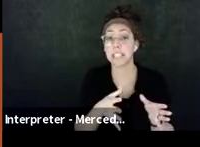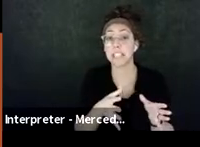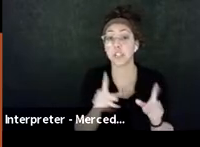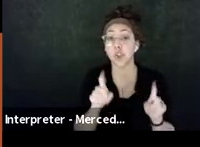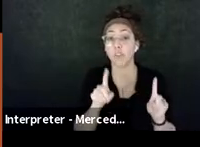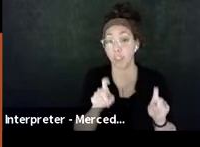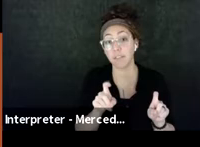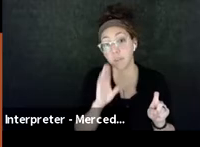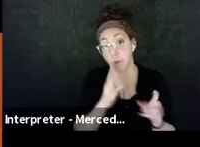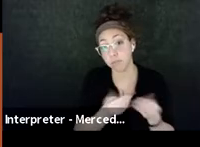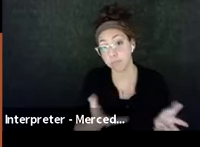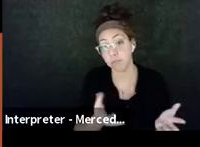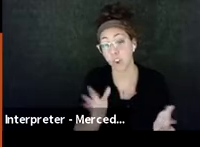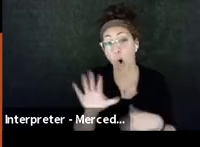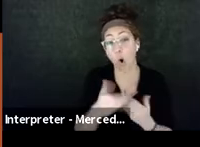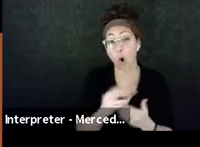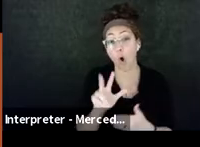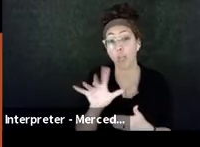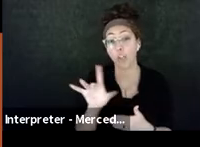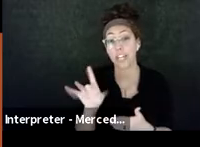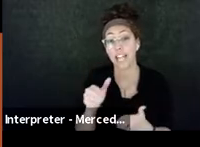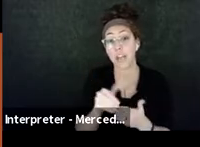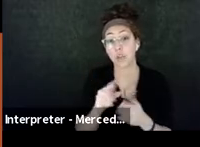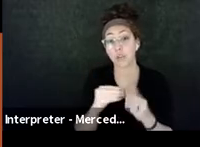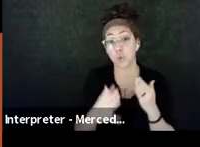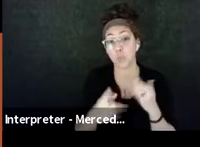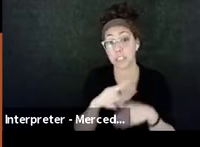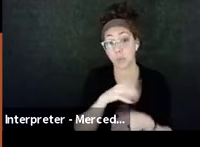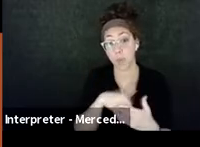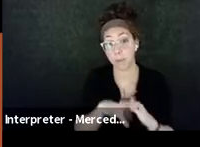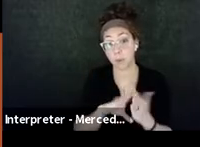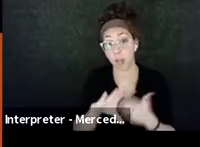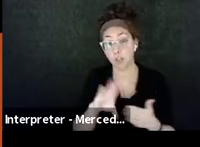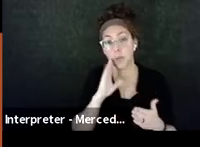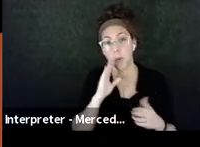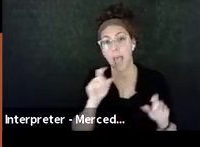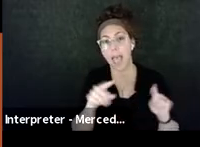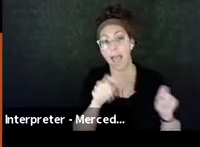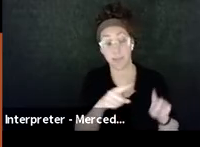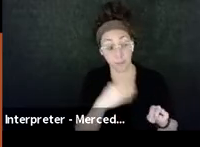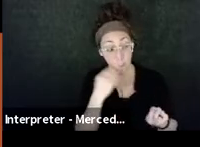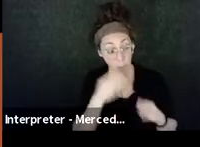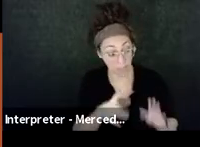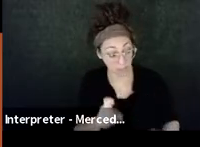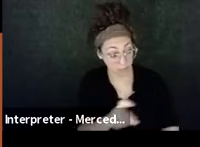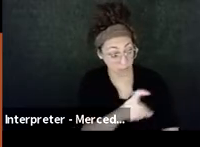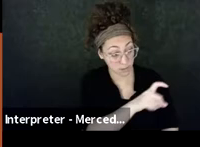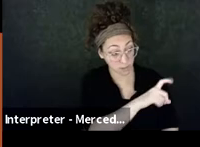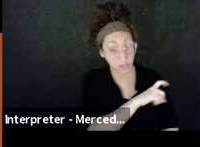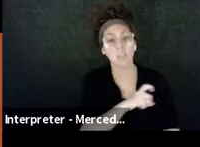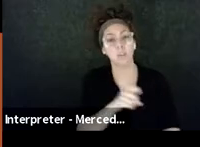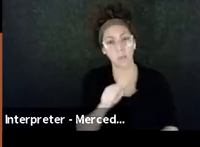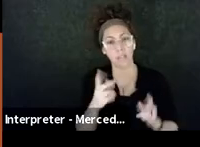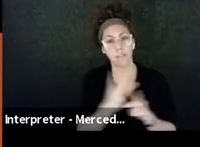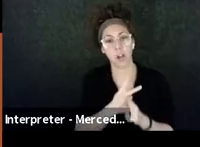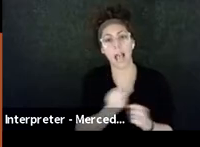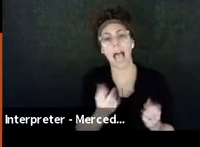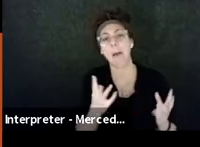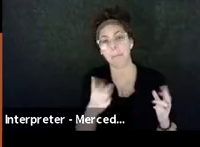Natalie Chavez: Of all 38,000 students that are enrolled. So we can establish a baseline of homelessness for students and from there we're actually going to prioritize from there.